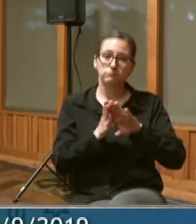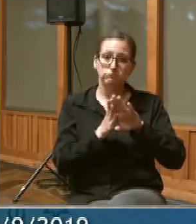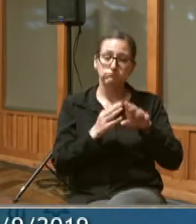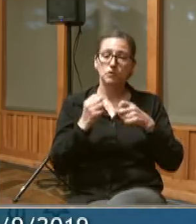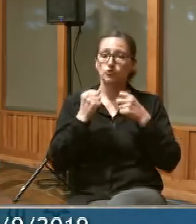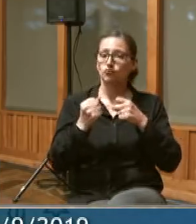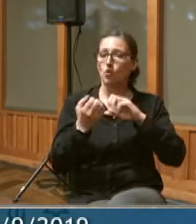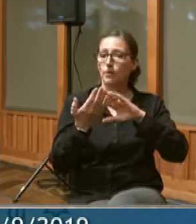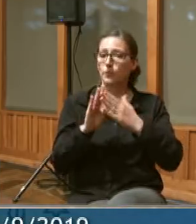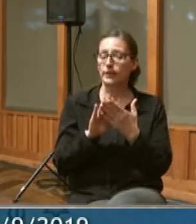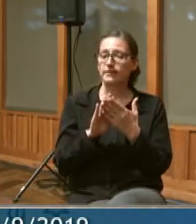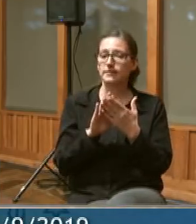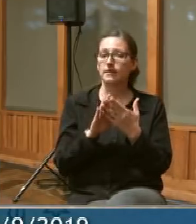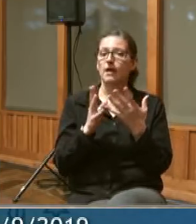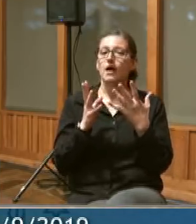SOME ACTIVITY THAT THEY ARE